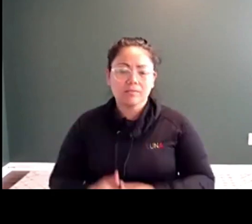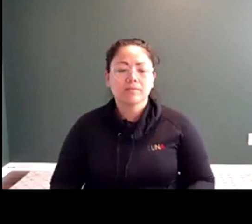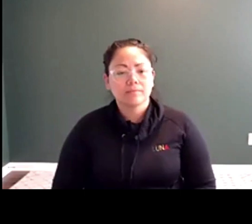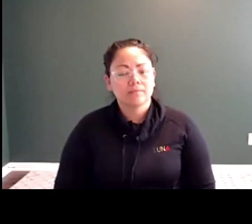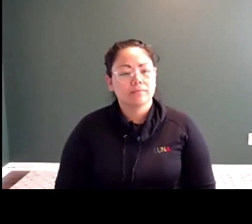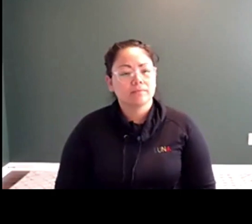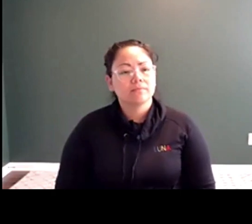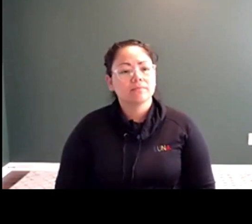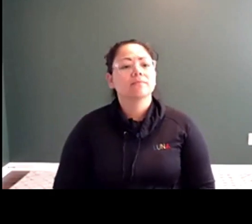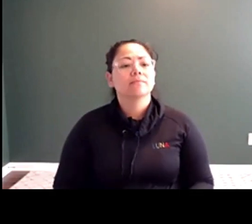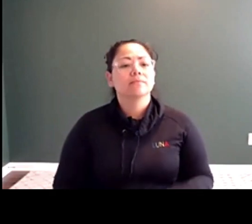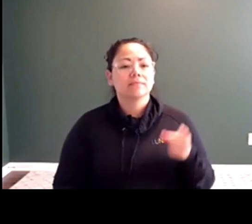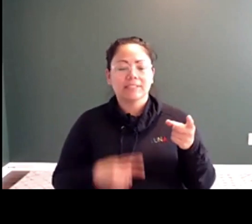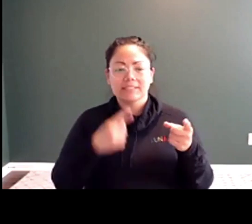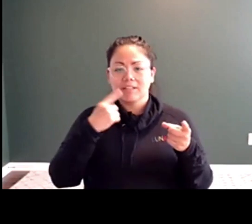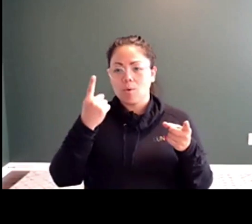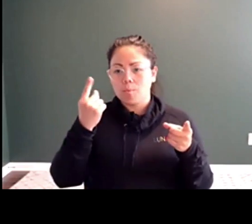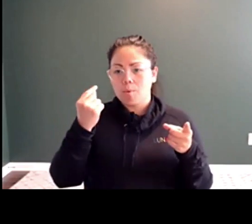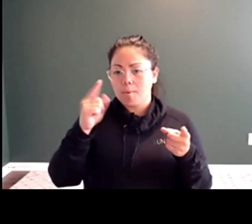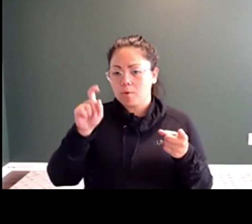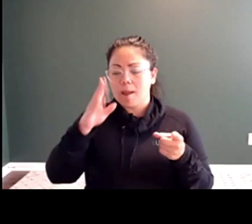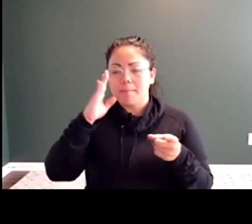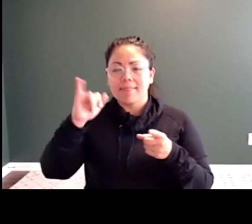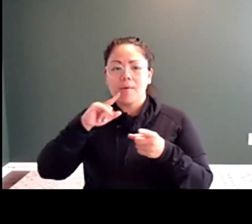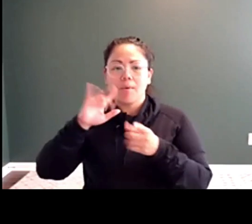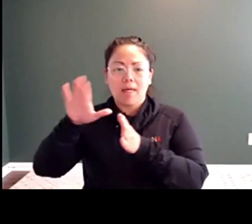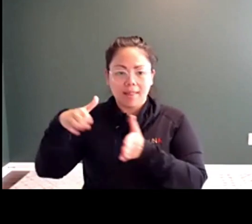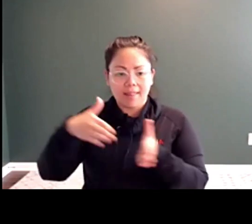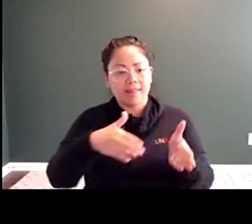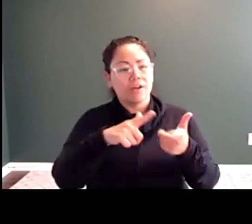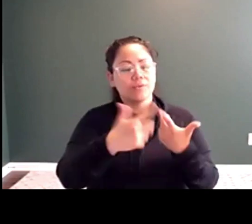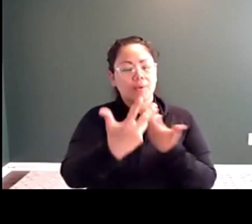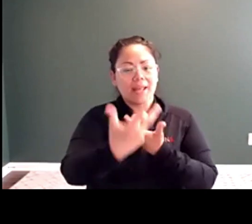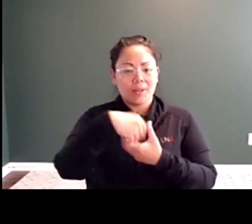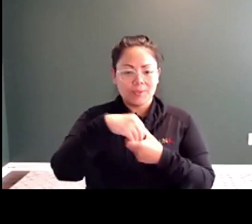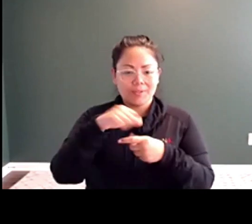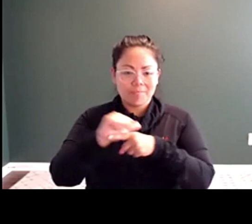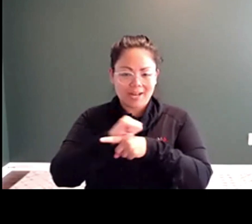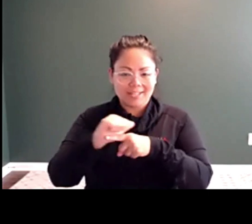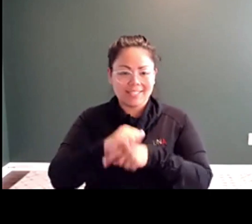And I'm going to ask one more question 'cause this will actually segue us into inclusive practices. Great.